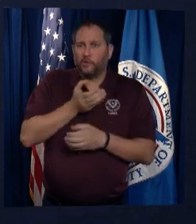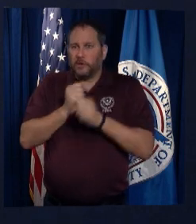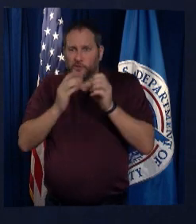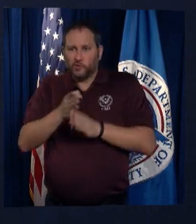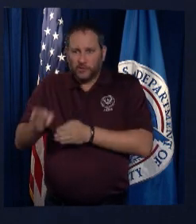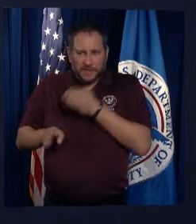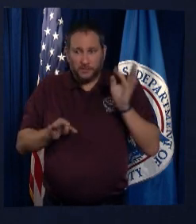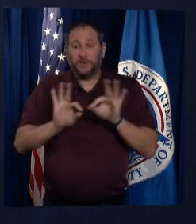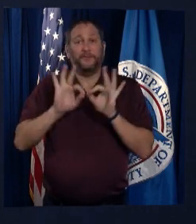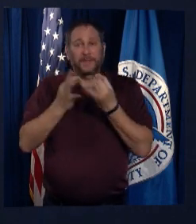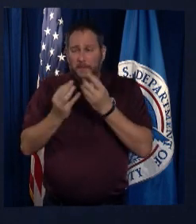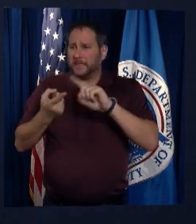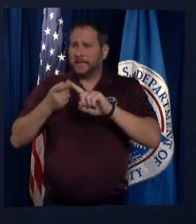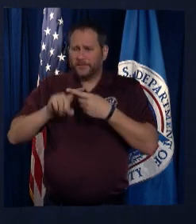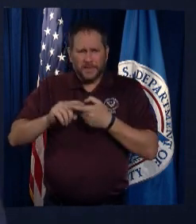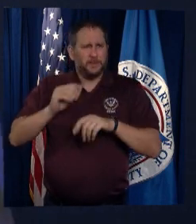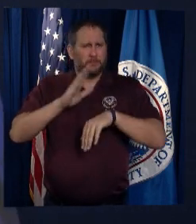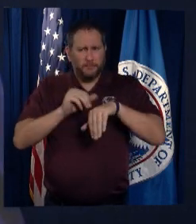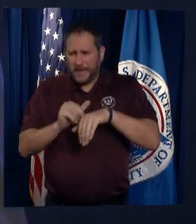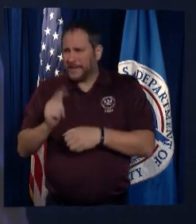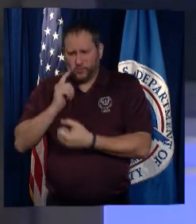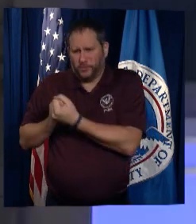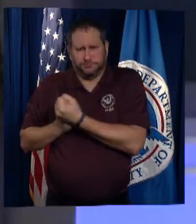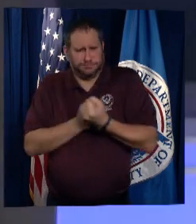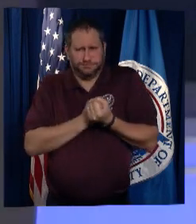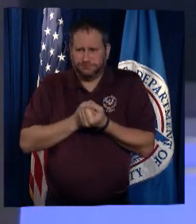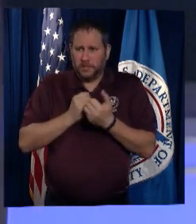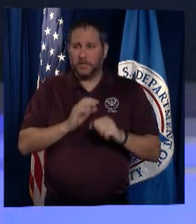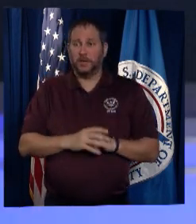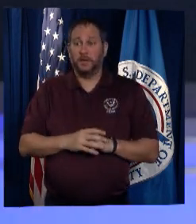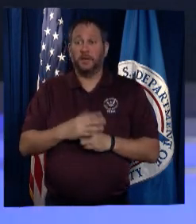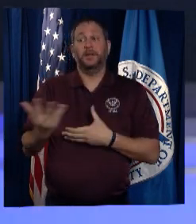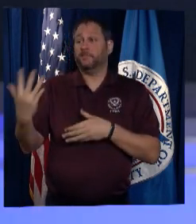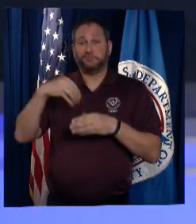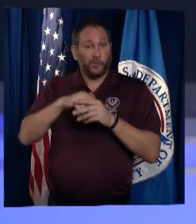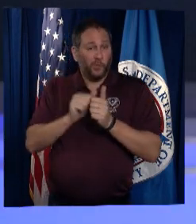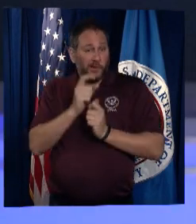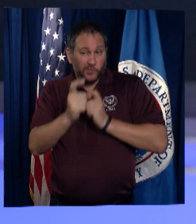even when refused entry into official resource centers. The American Red Cross